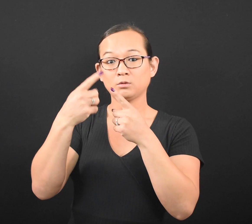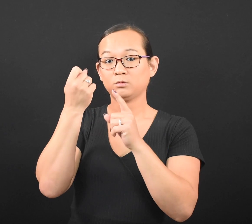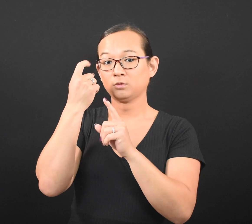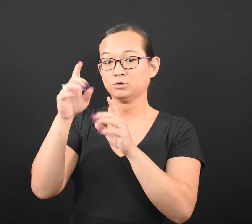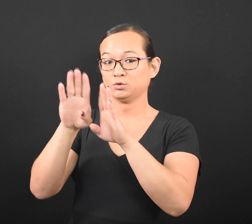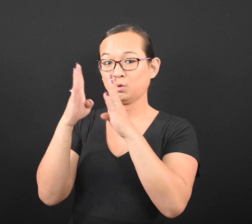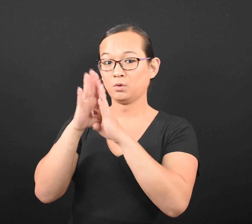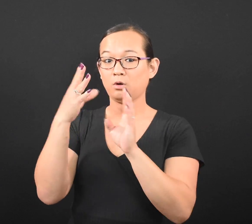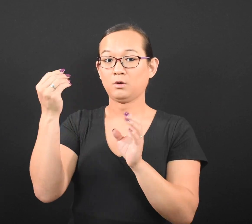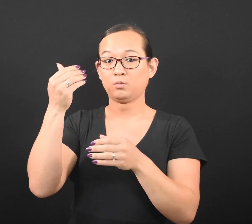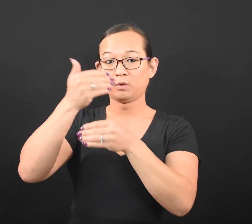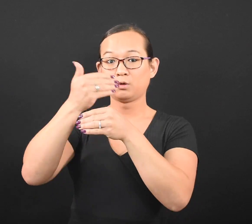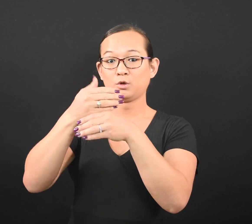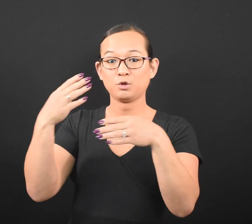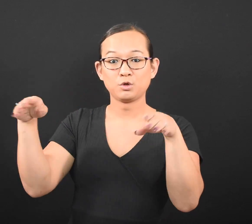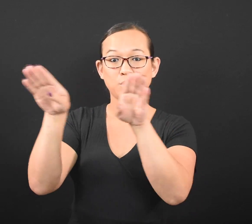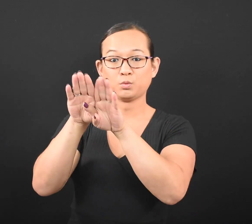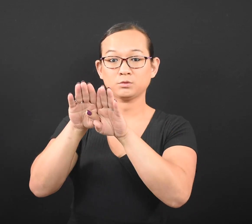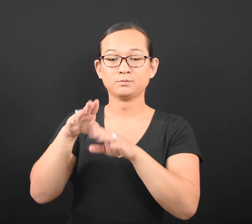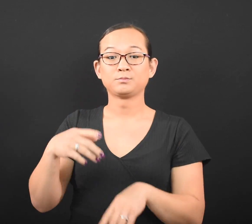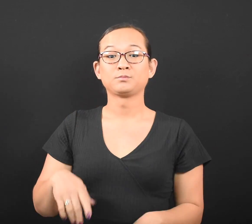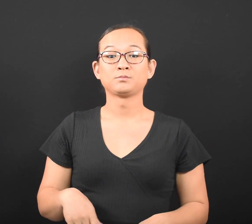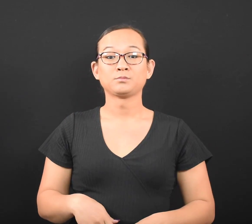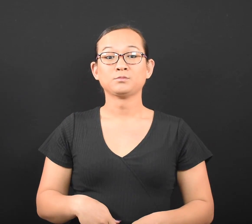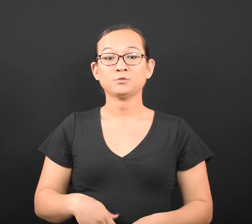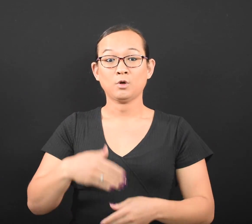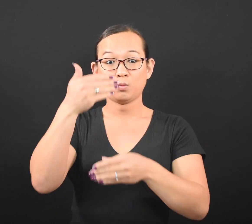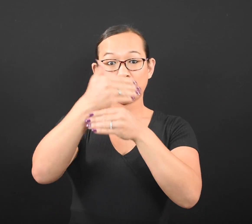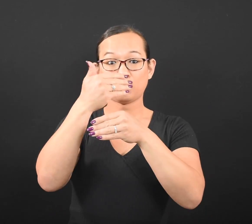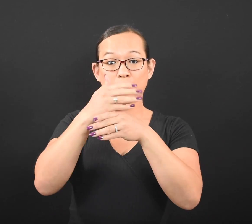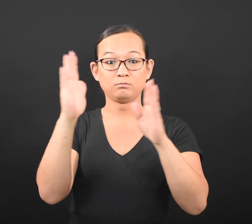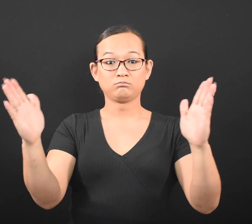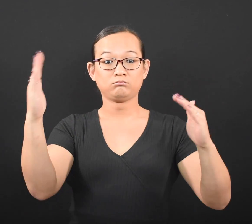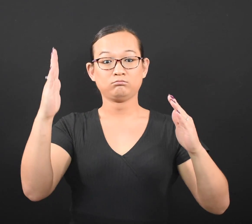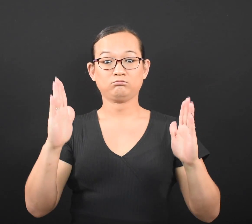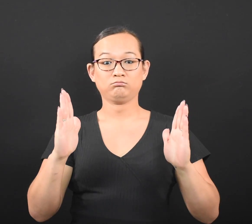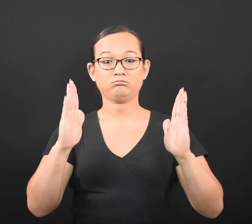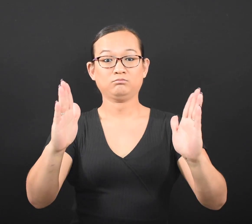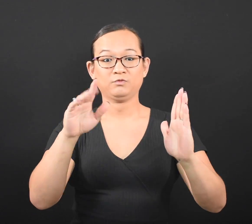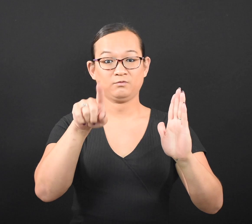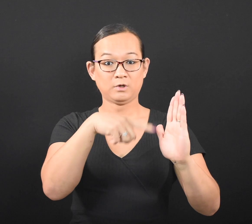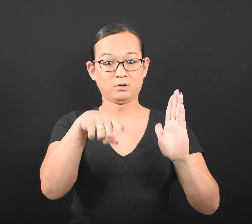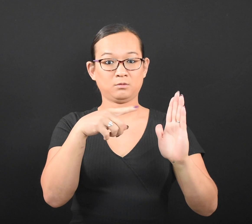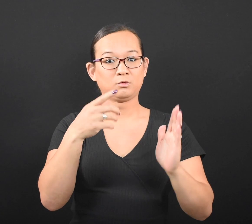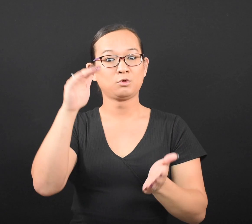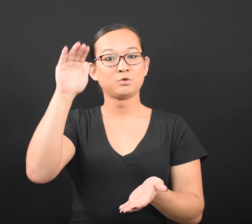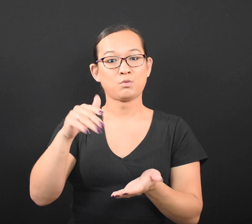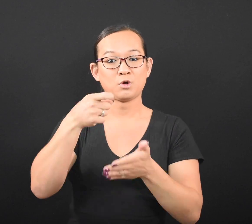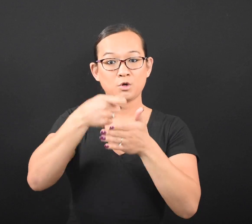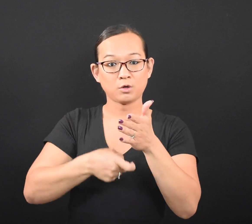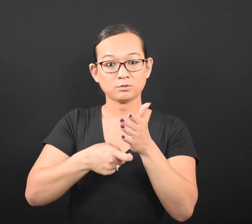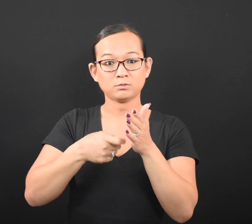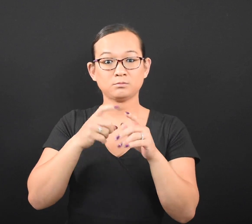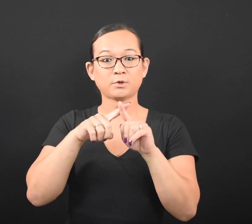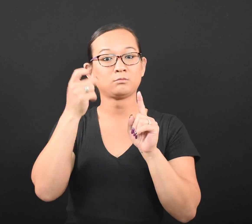closed. Do-it-yourself box fan filtration units are a low-cost filtration alternative,